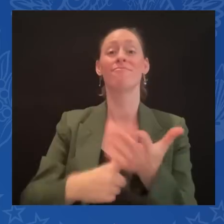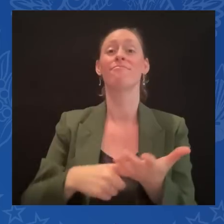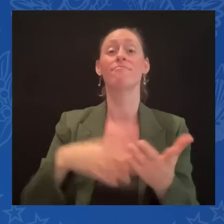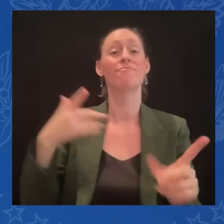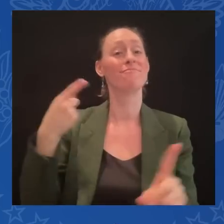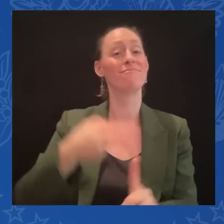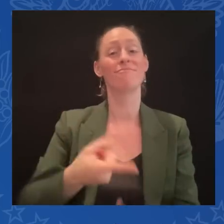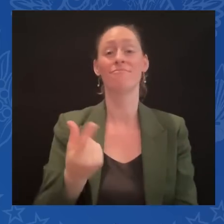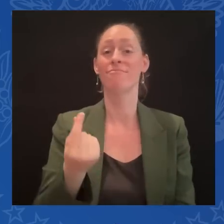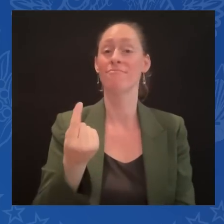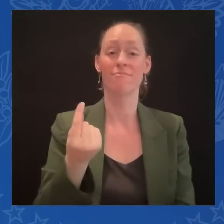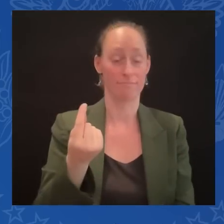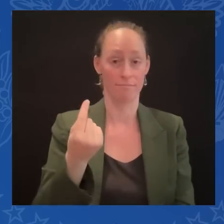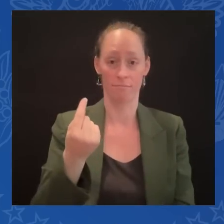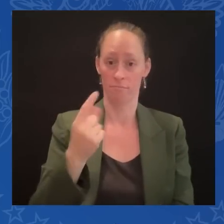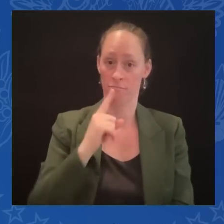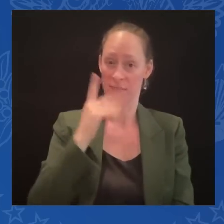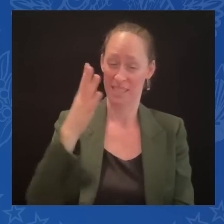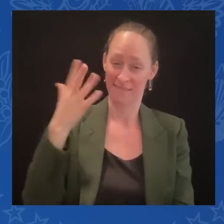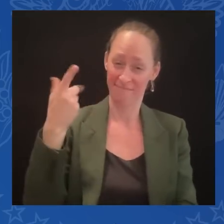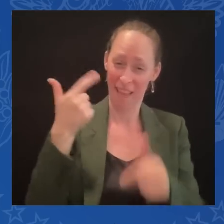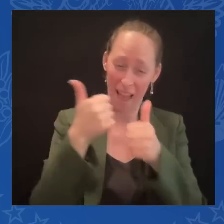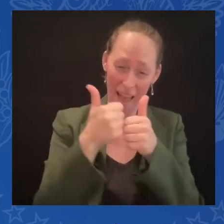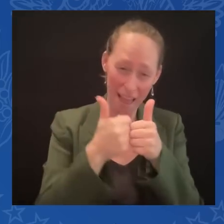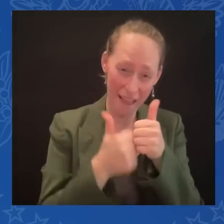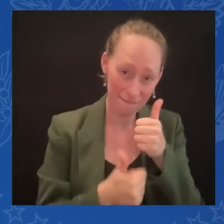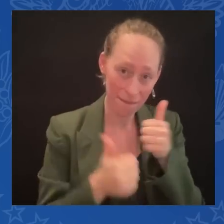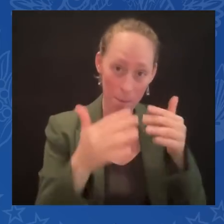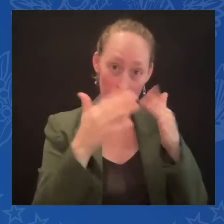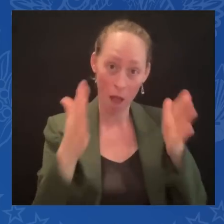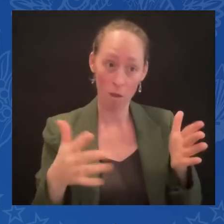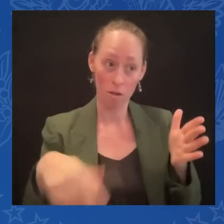where they grew up." That's Bidenomics.